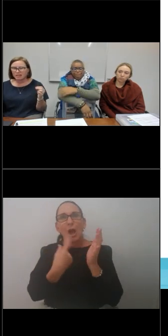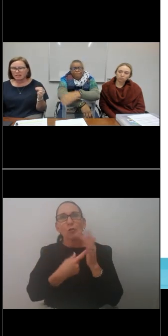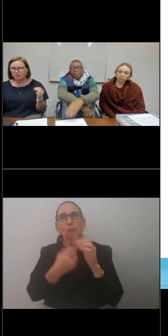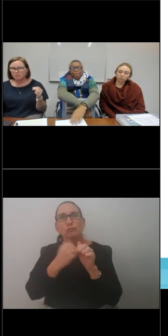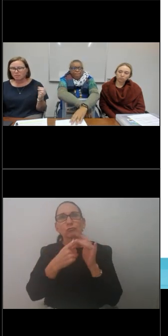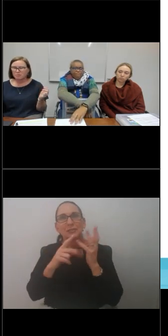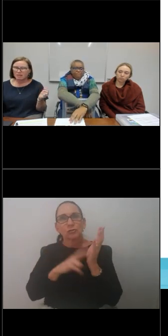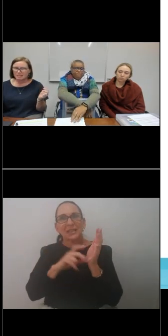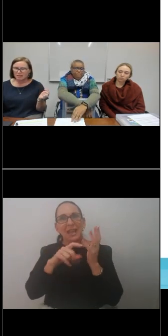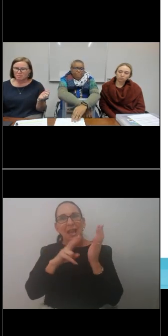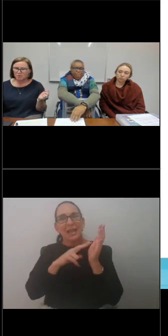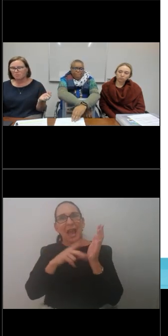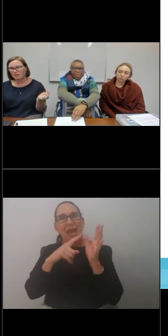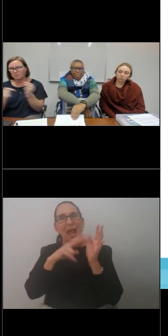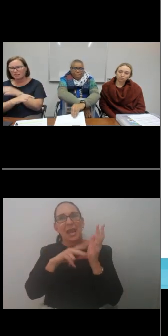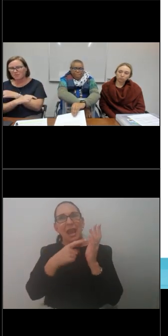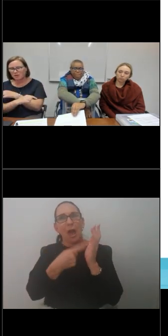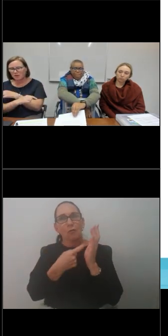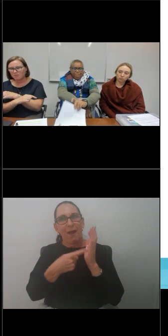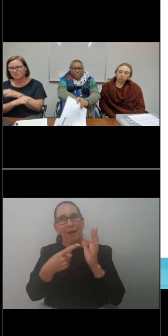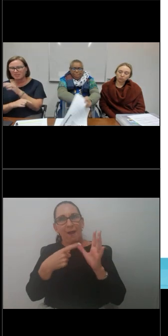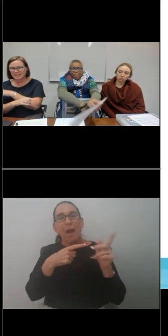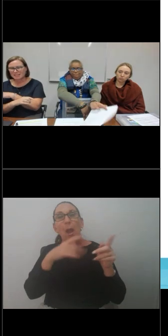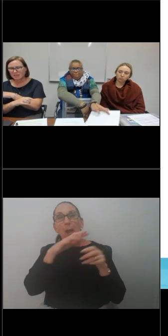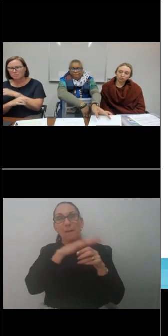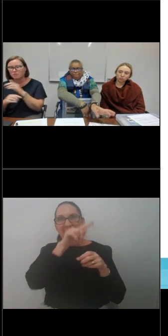legal problem on one side of the Border but might have gone home to the other side of the border and